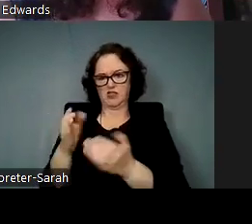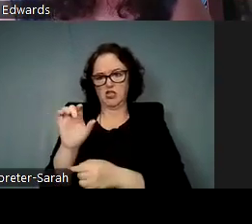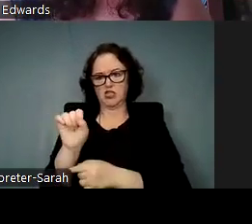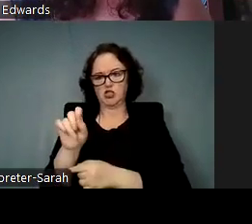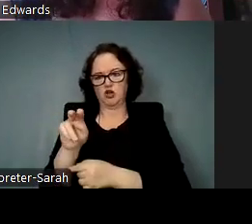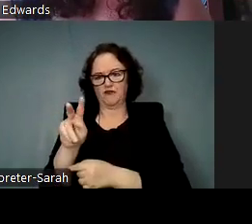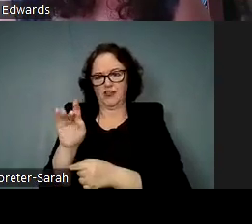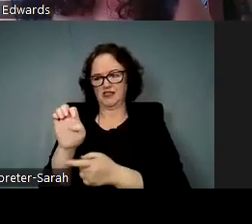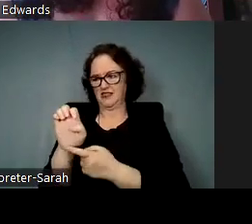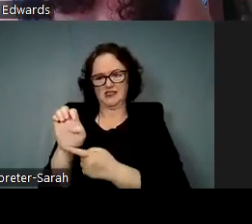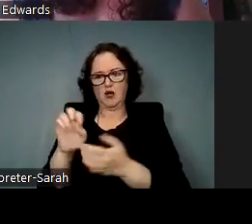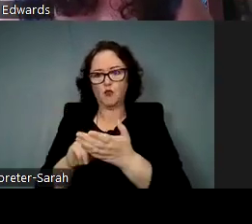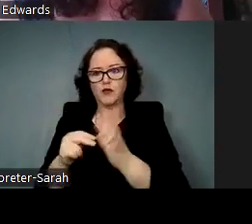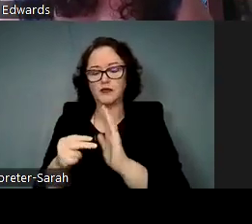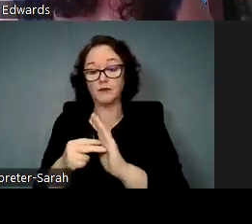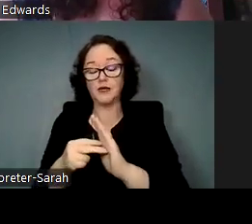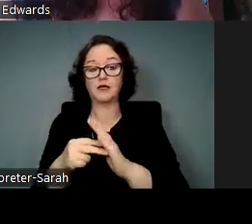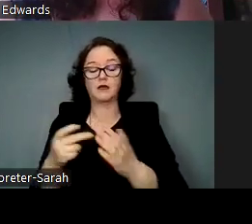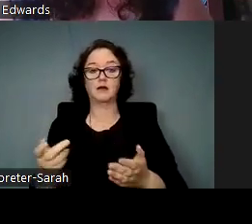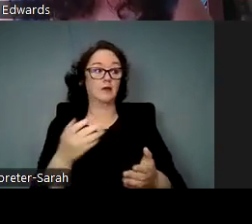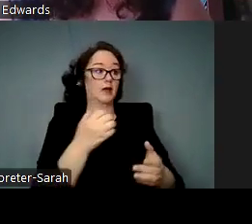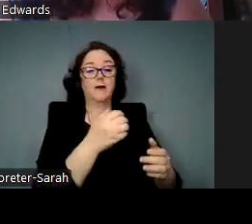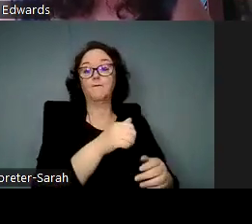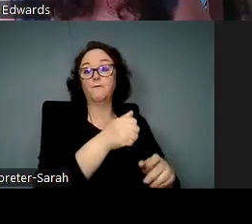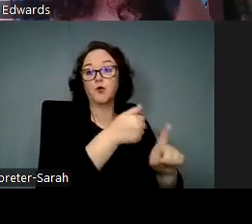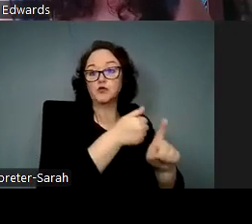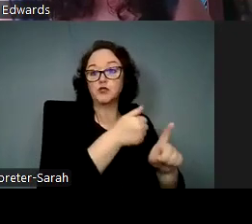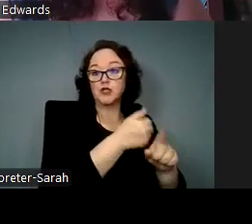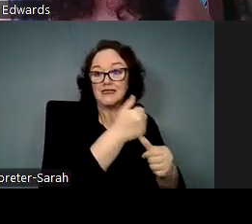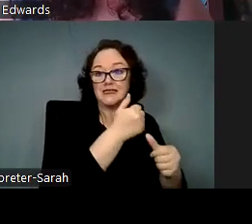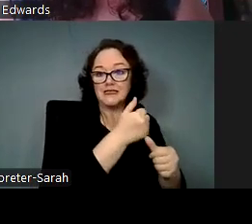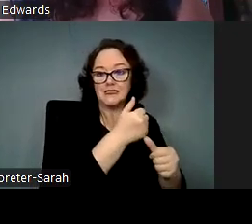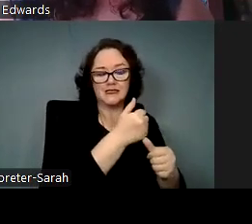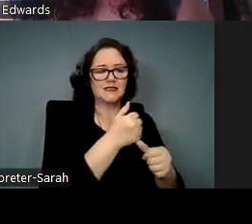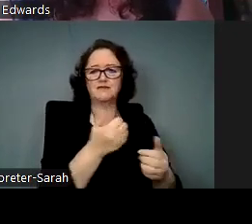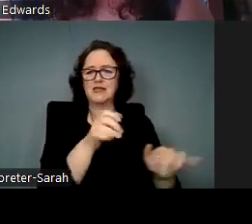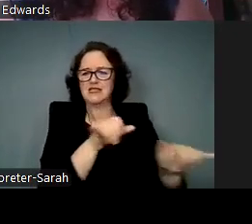different from personal assistance in a different state, even though it has a very similar name. So one of the